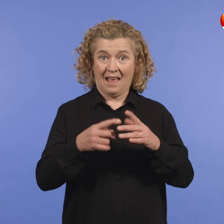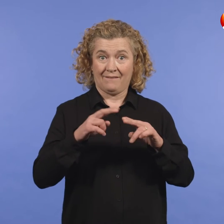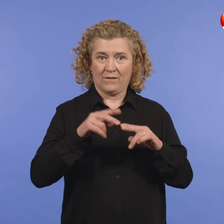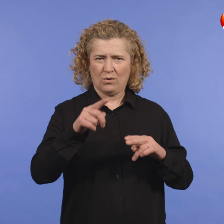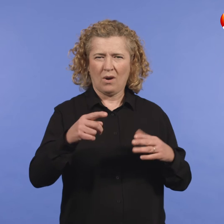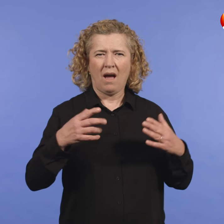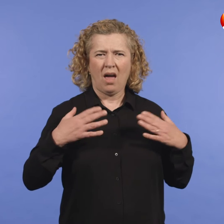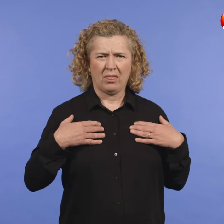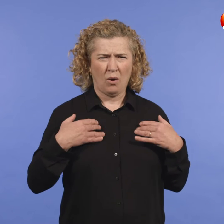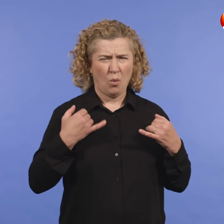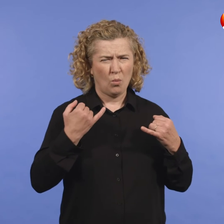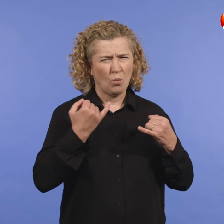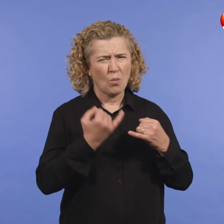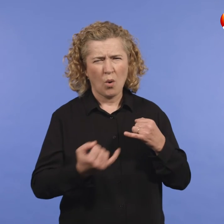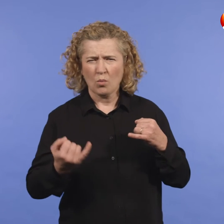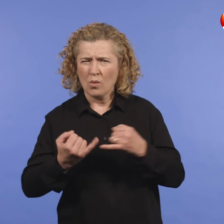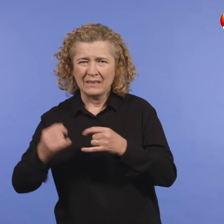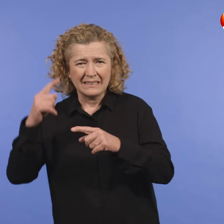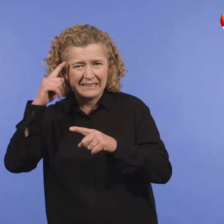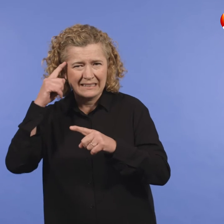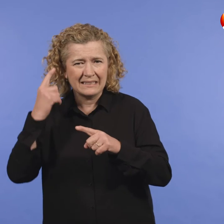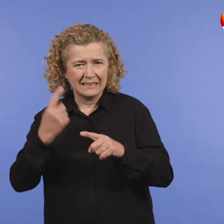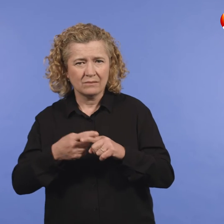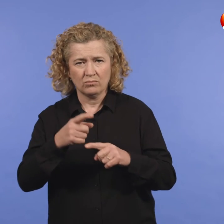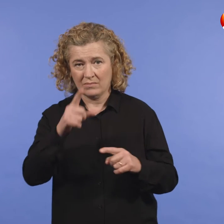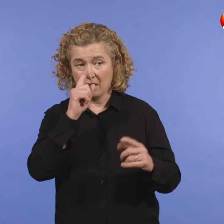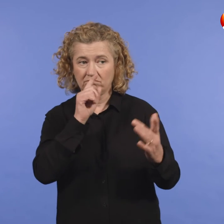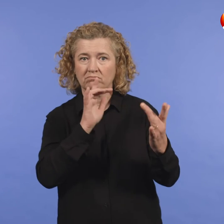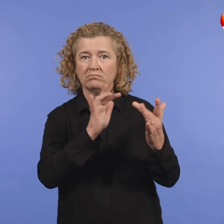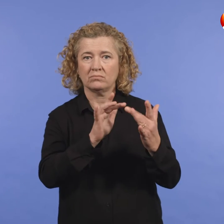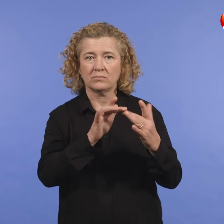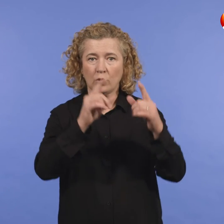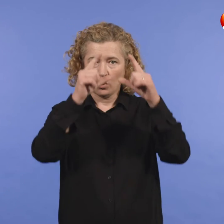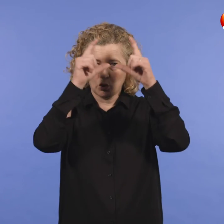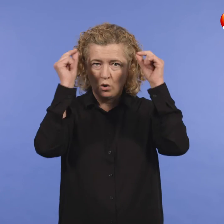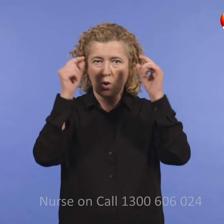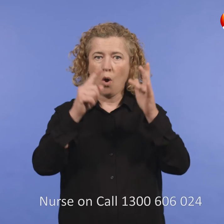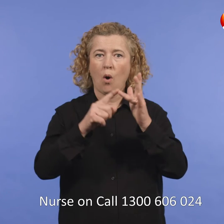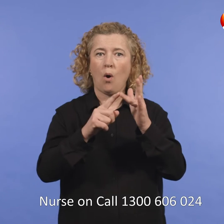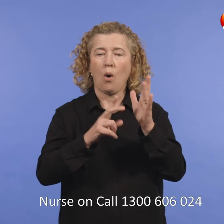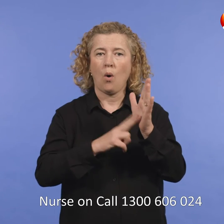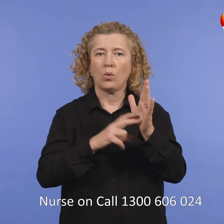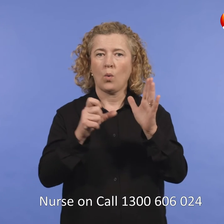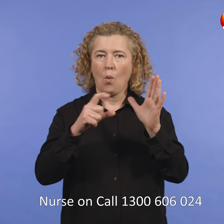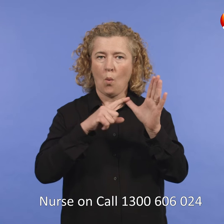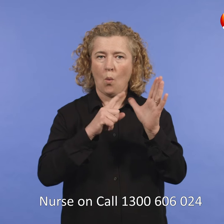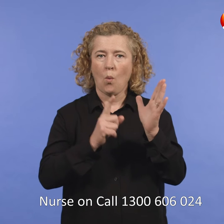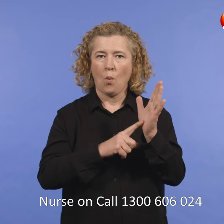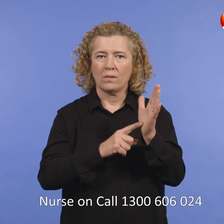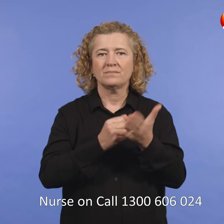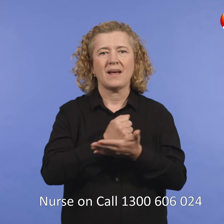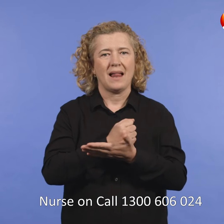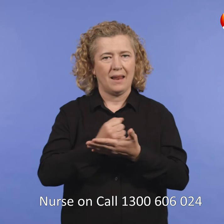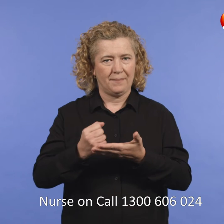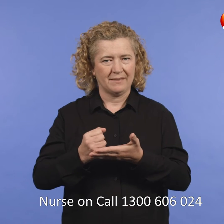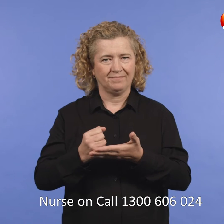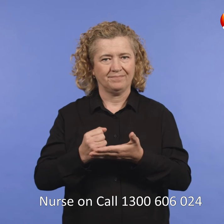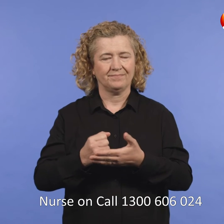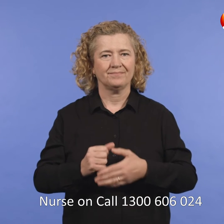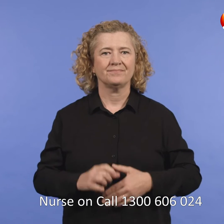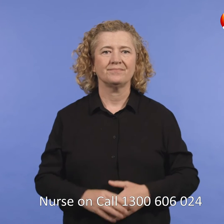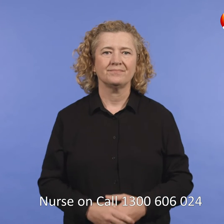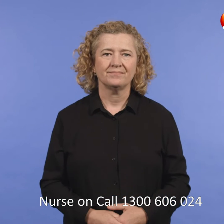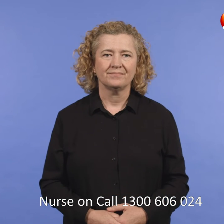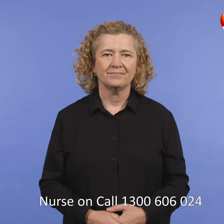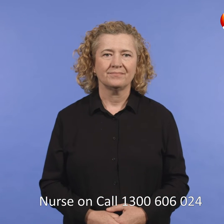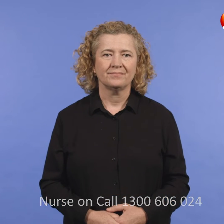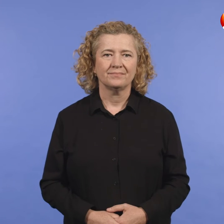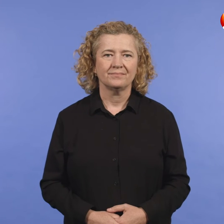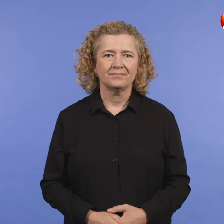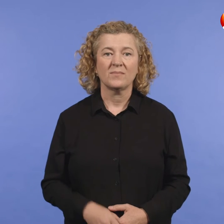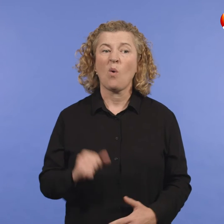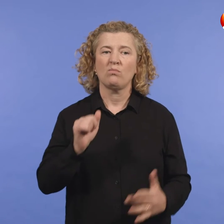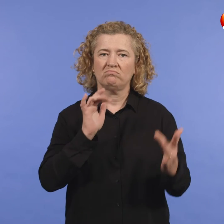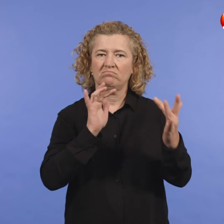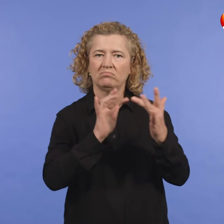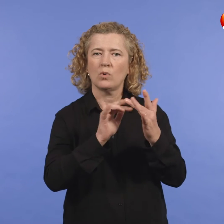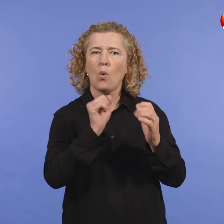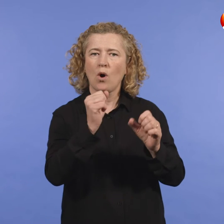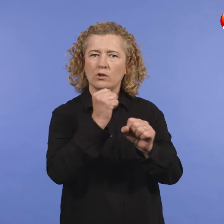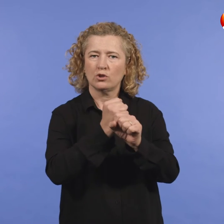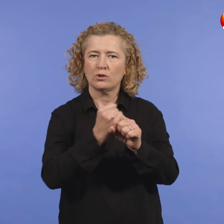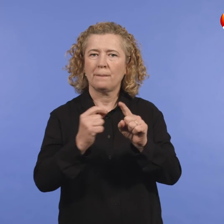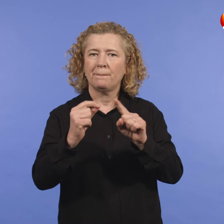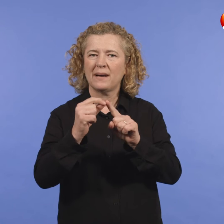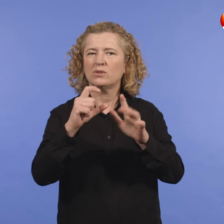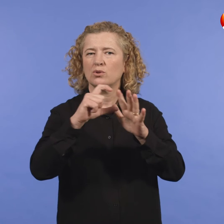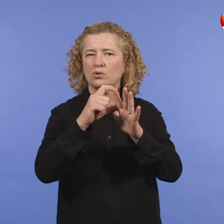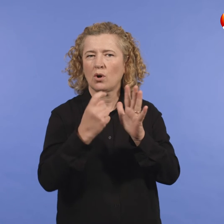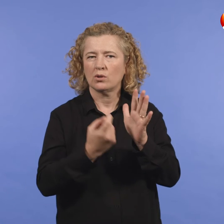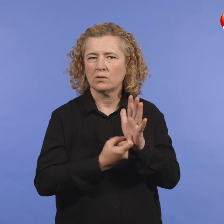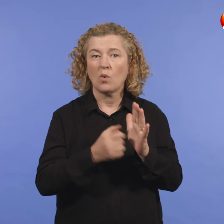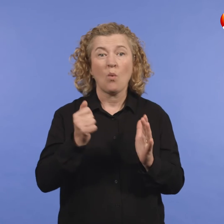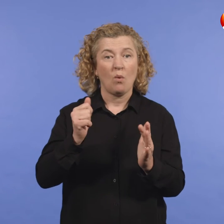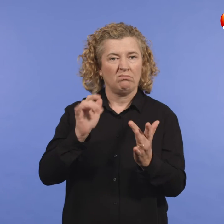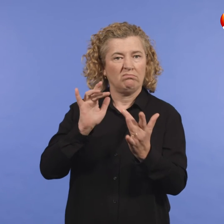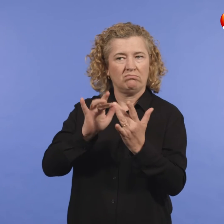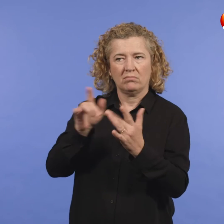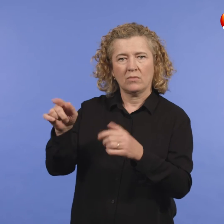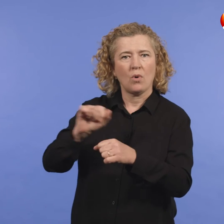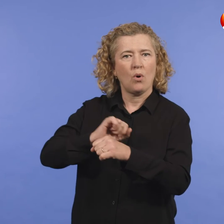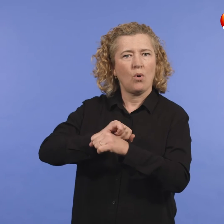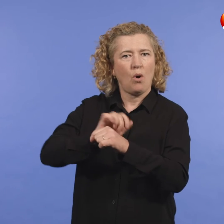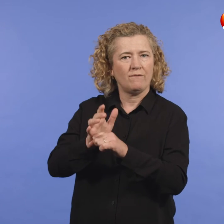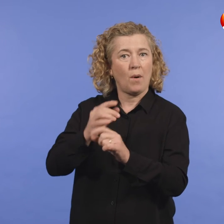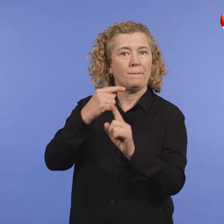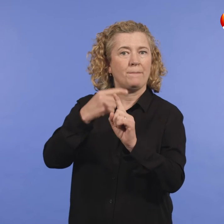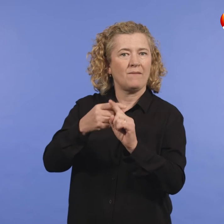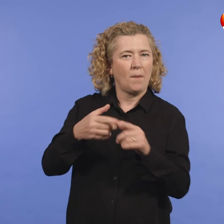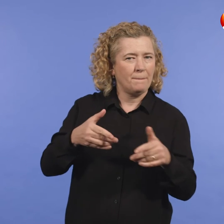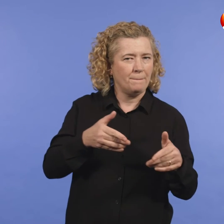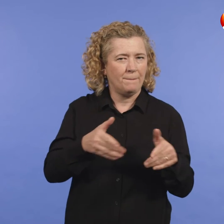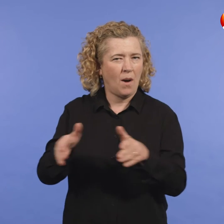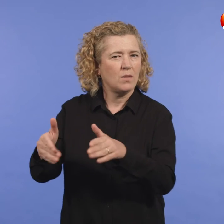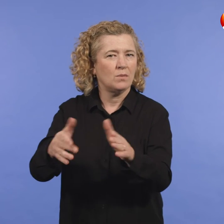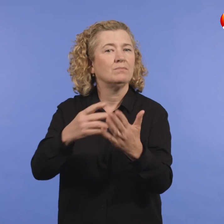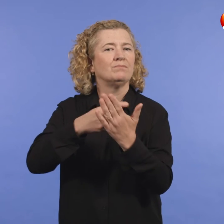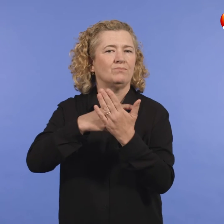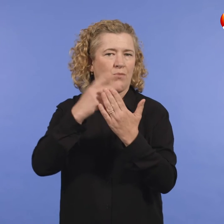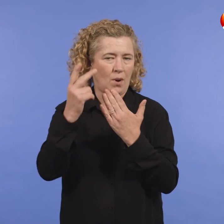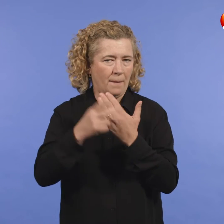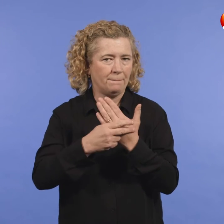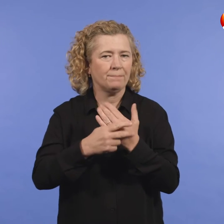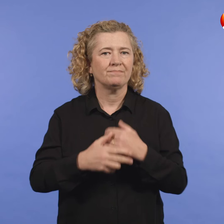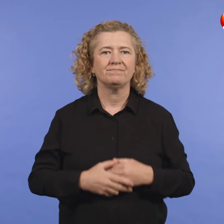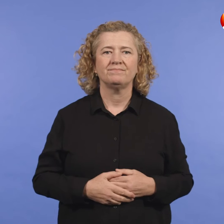If your symptoms get worse, contact Nurse on Call (1300 606 024), a GP or the COVID Positive Pathways Program